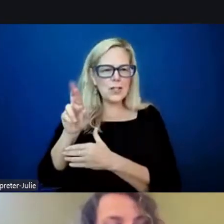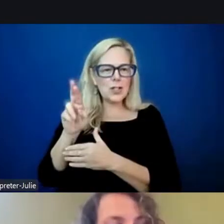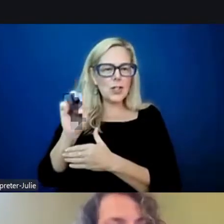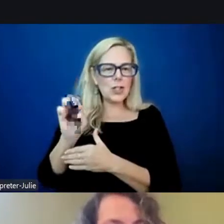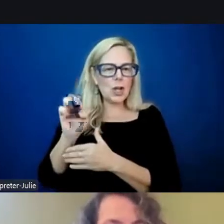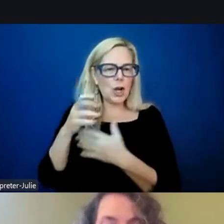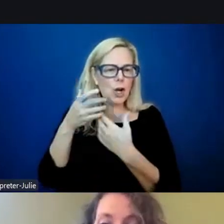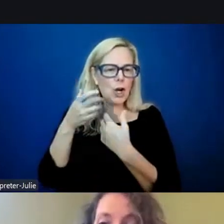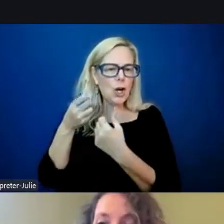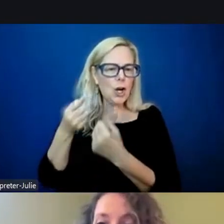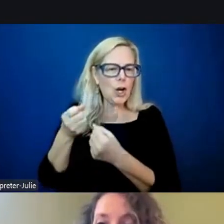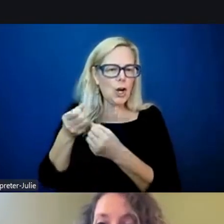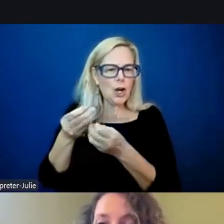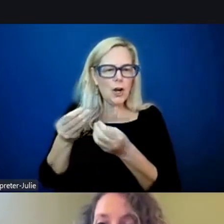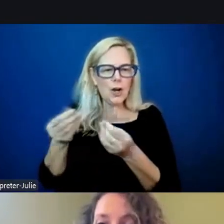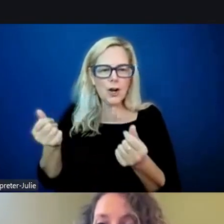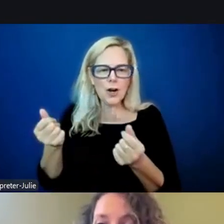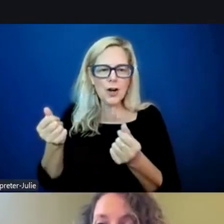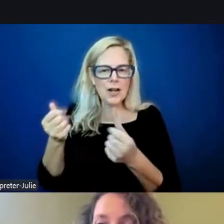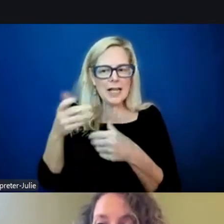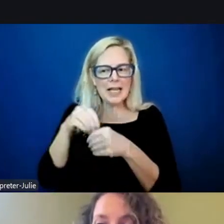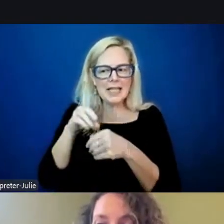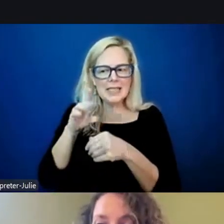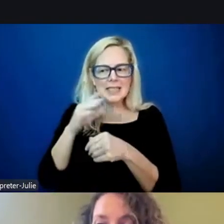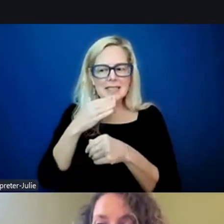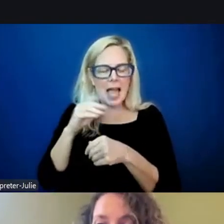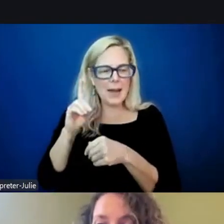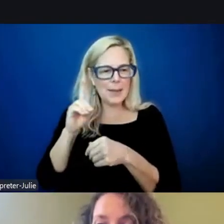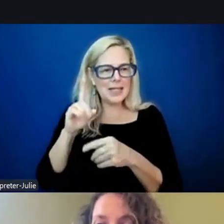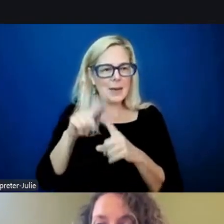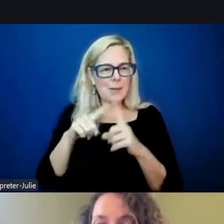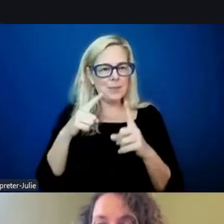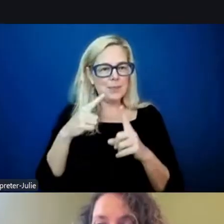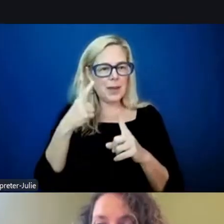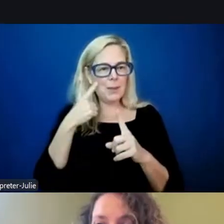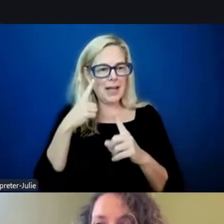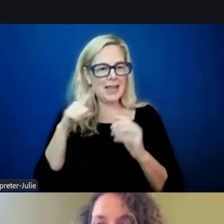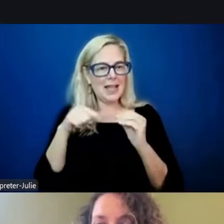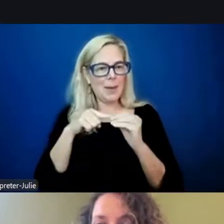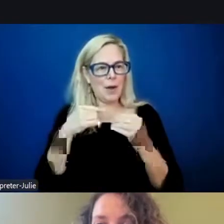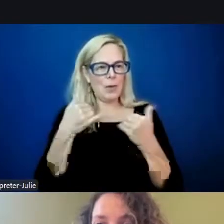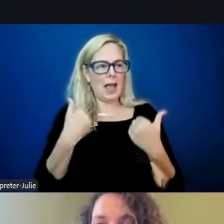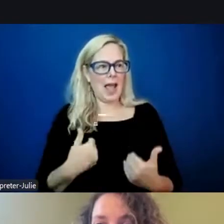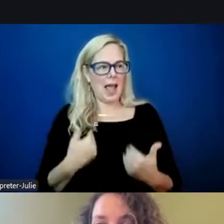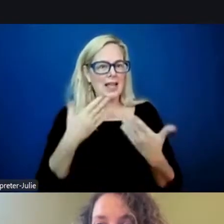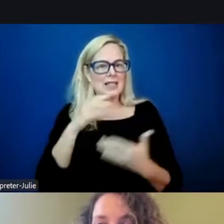the focus that I think about as a disabled queer health psychologist is like, well, I've had this for 30 years,